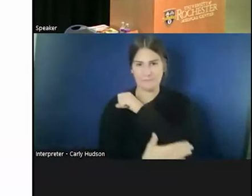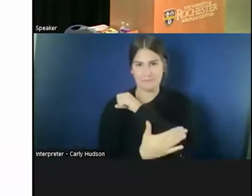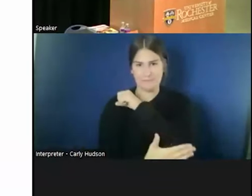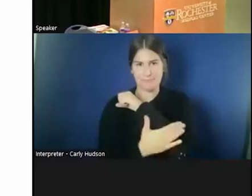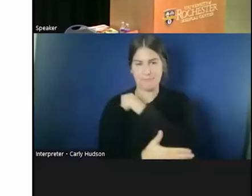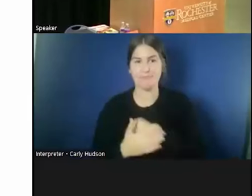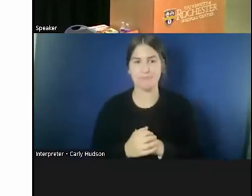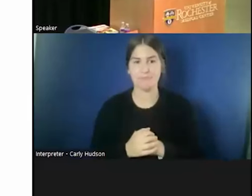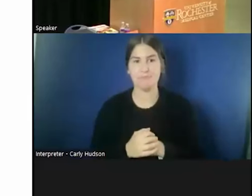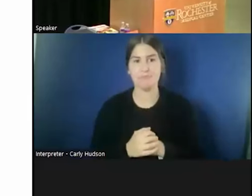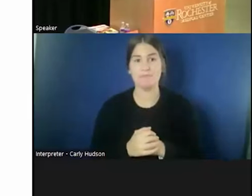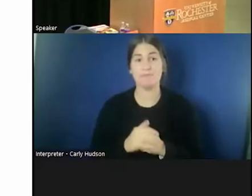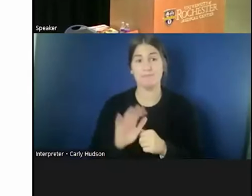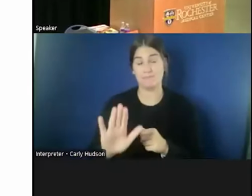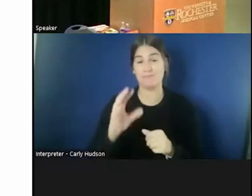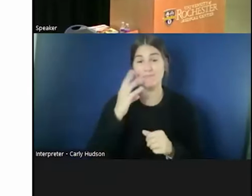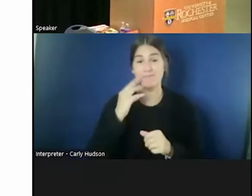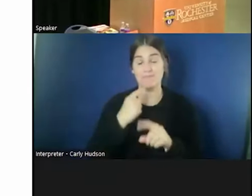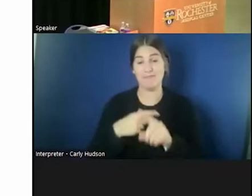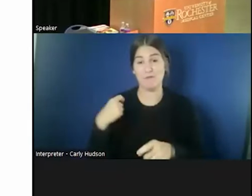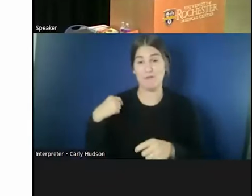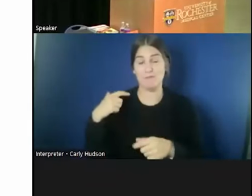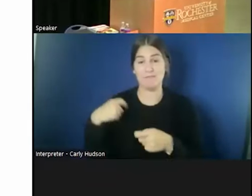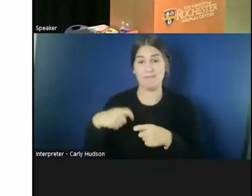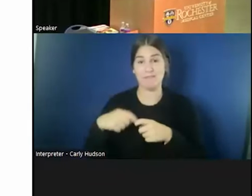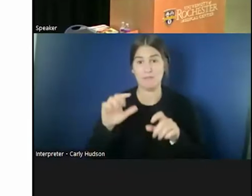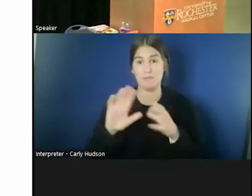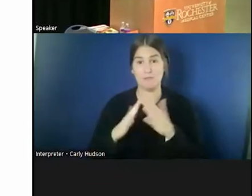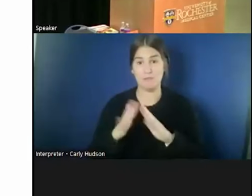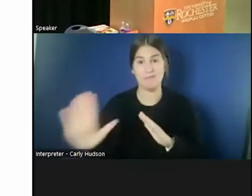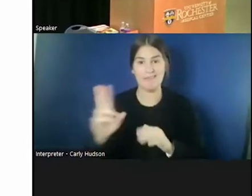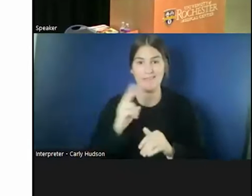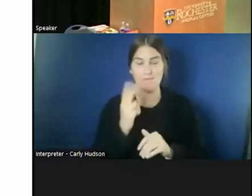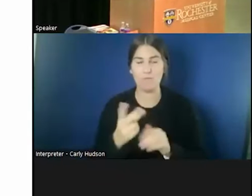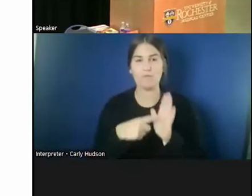experiences of Latinos our new report unheard ignorado tells the concerning story of this